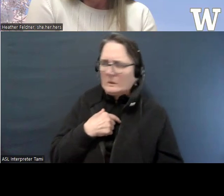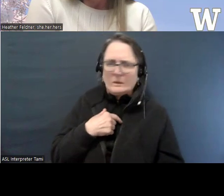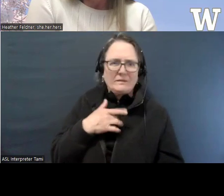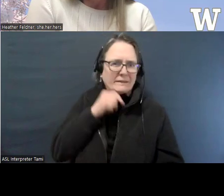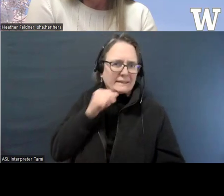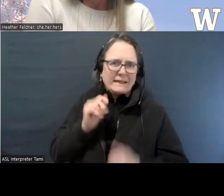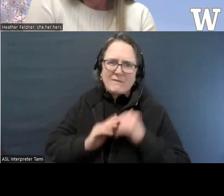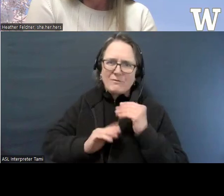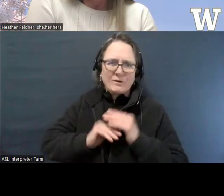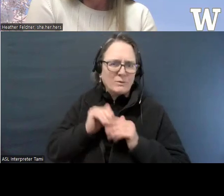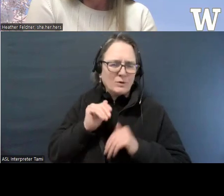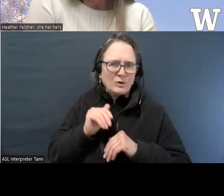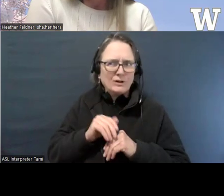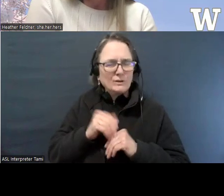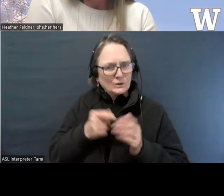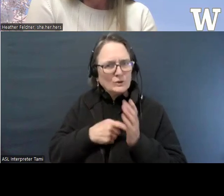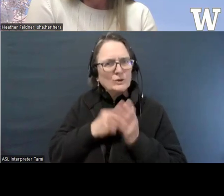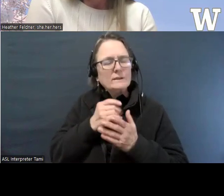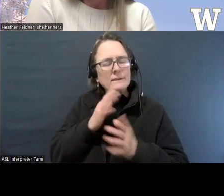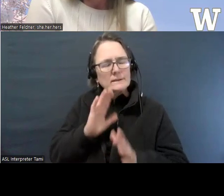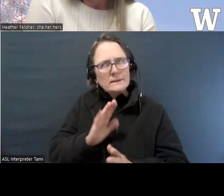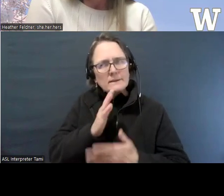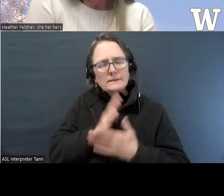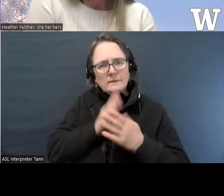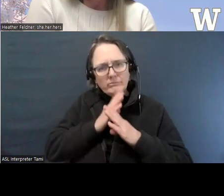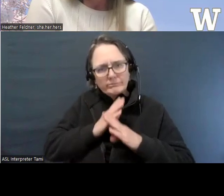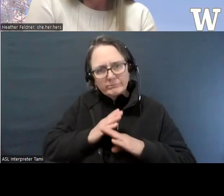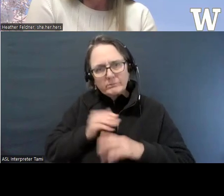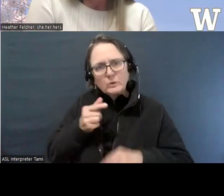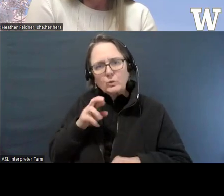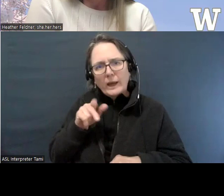It took him some grace just because of me to be patient.